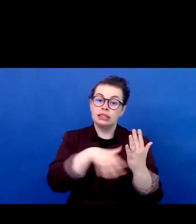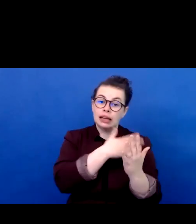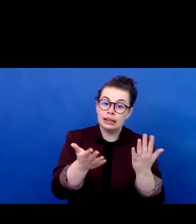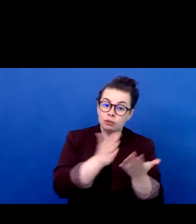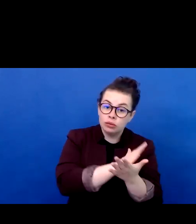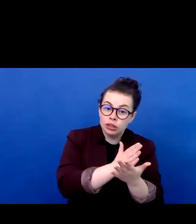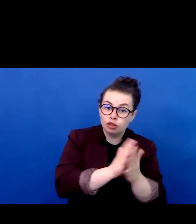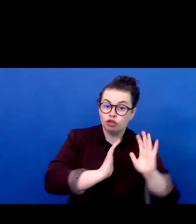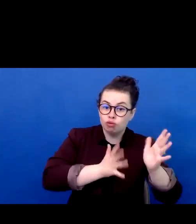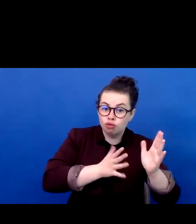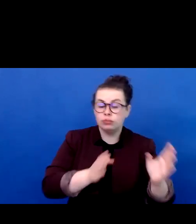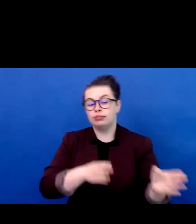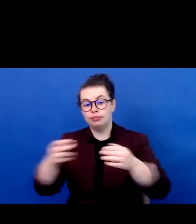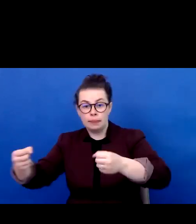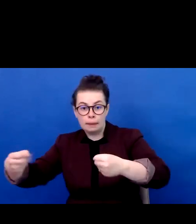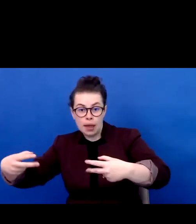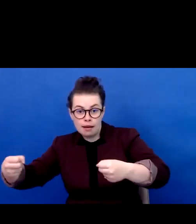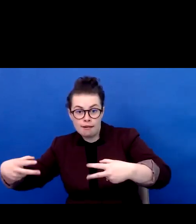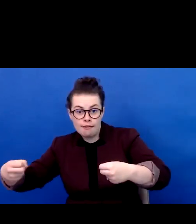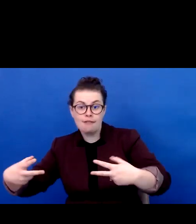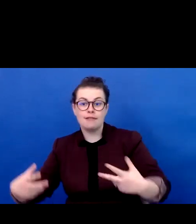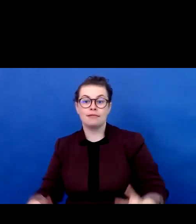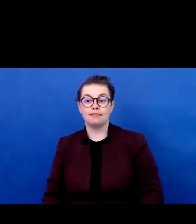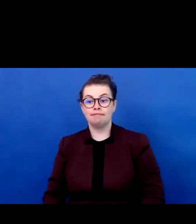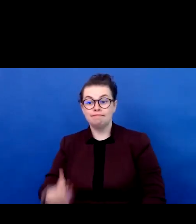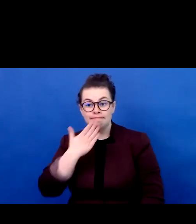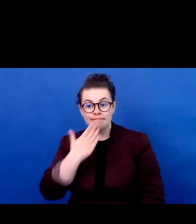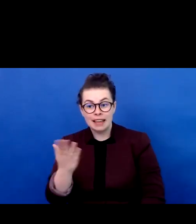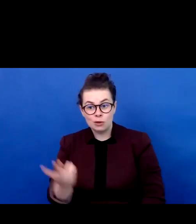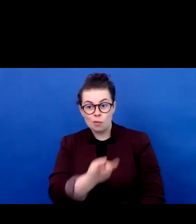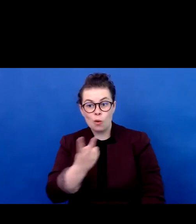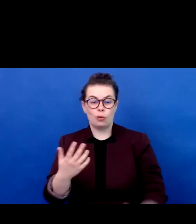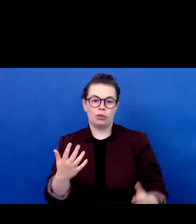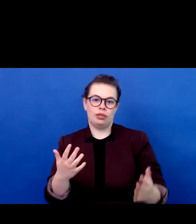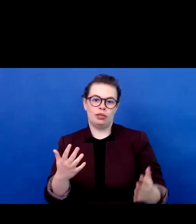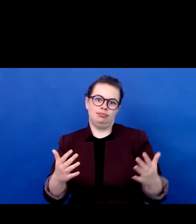of course thank you very much for your heart great help of course i would like to thank my